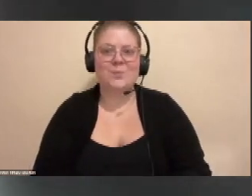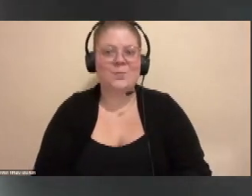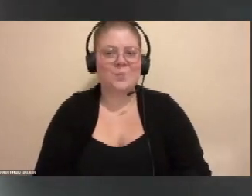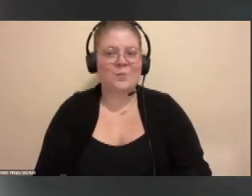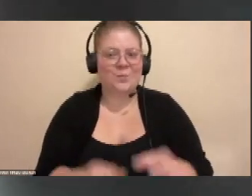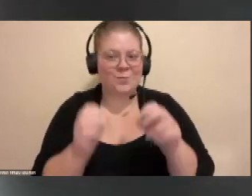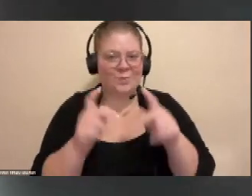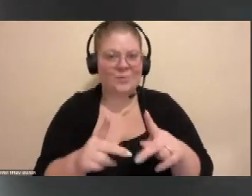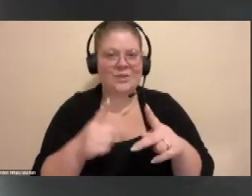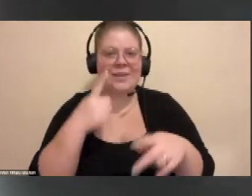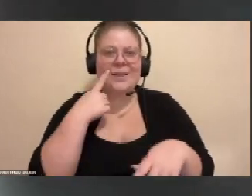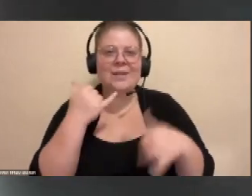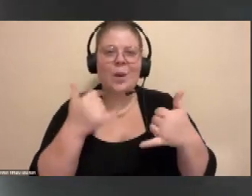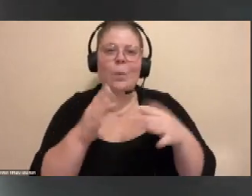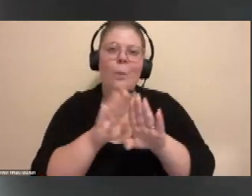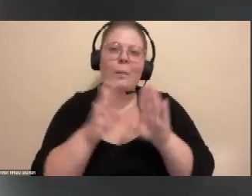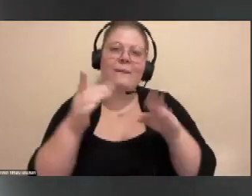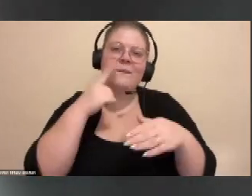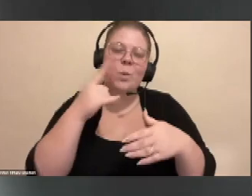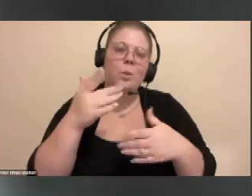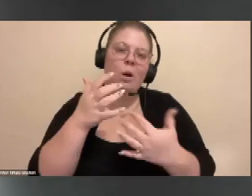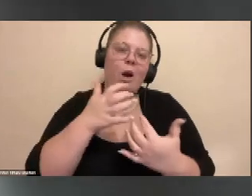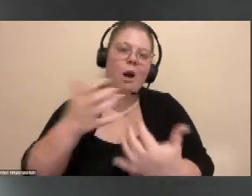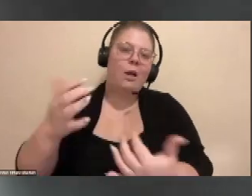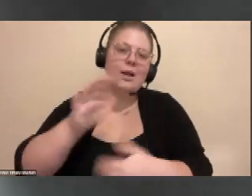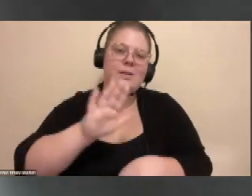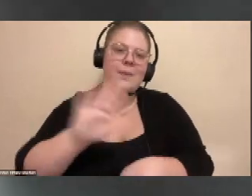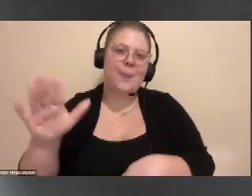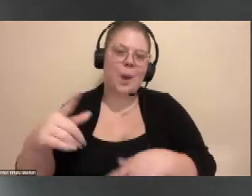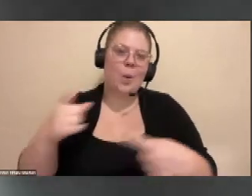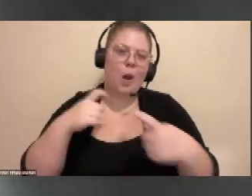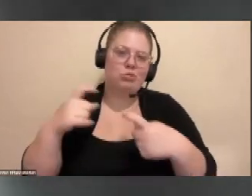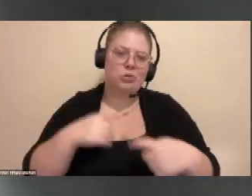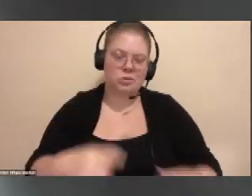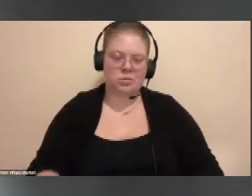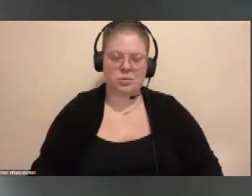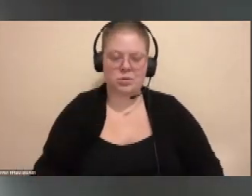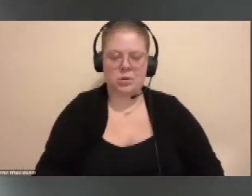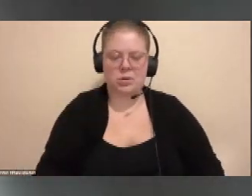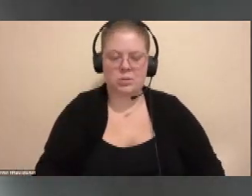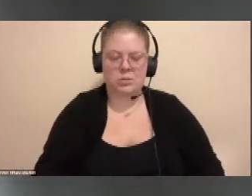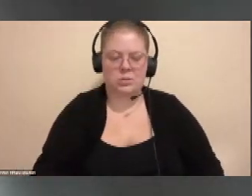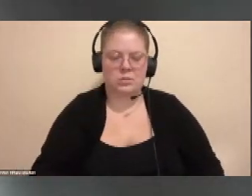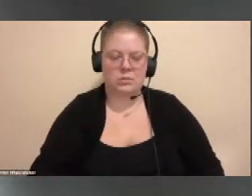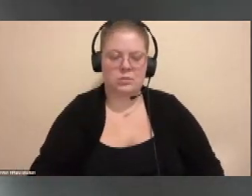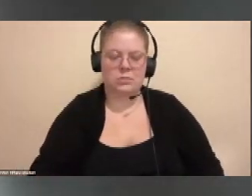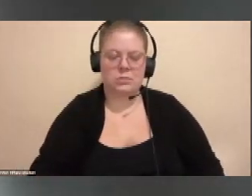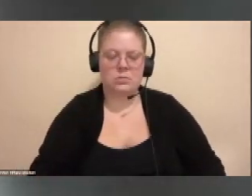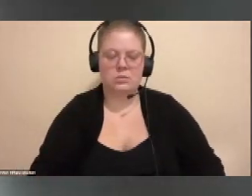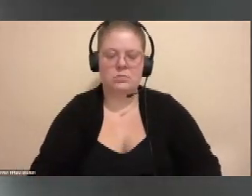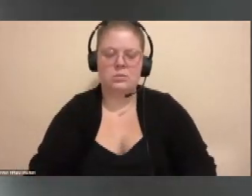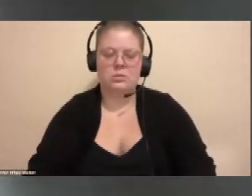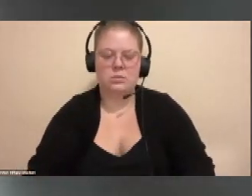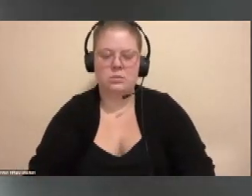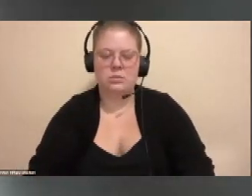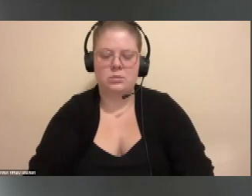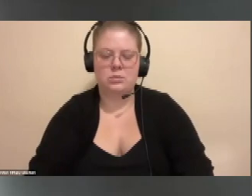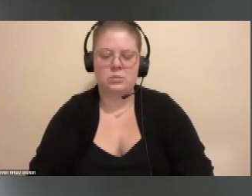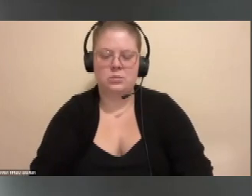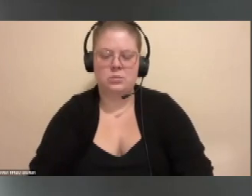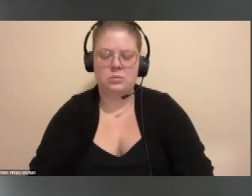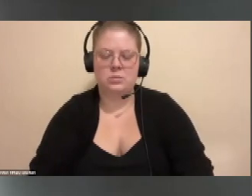our audience questions now First,